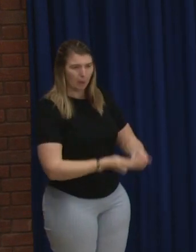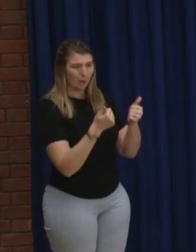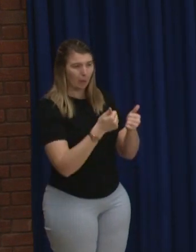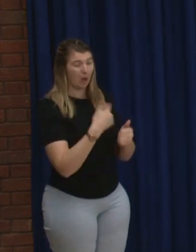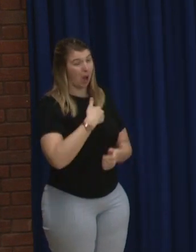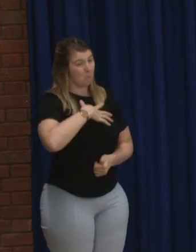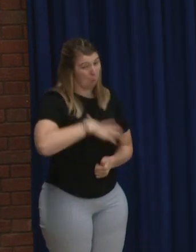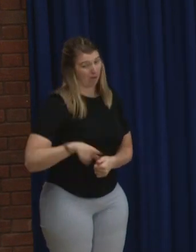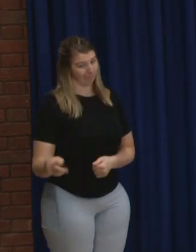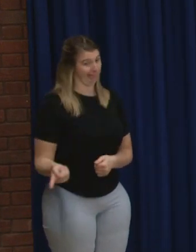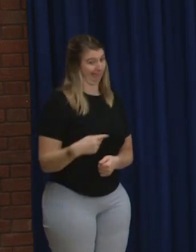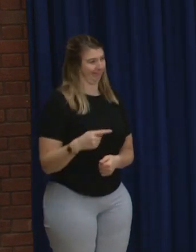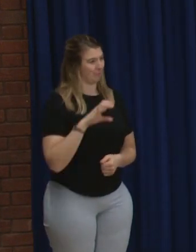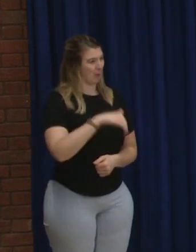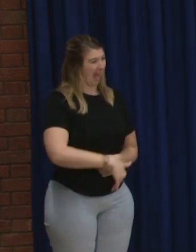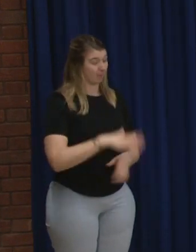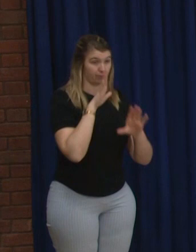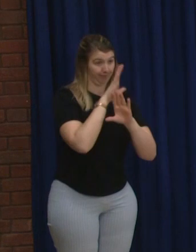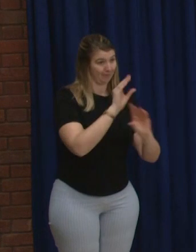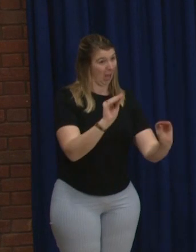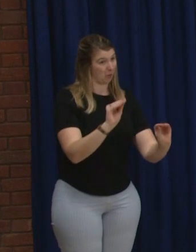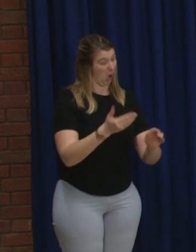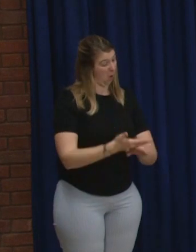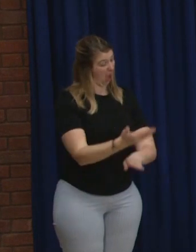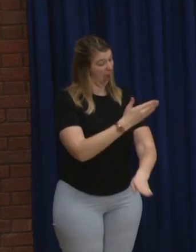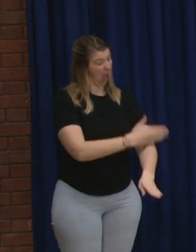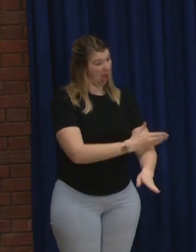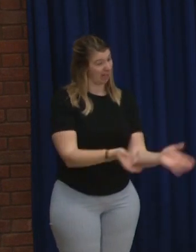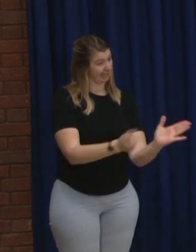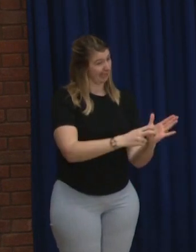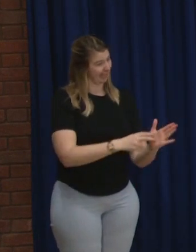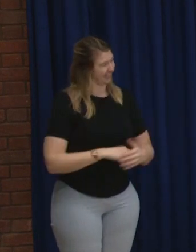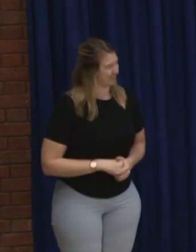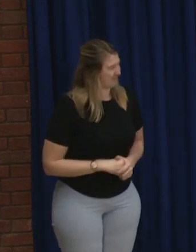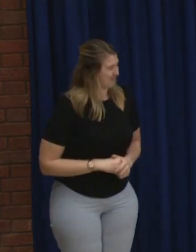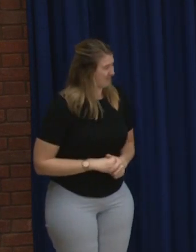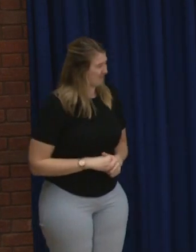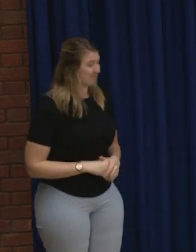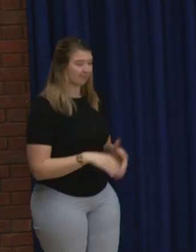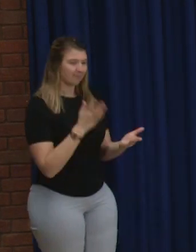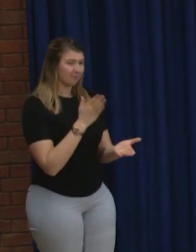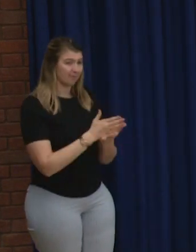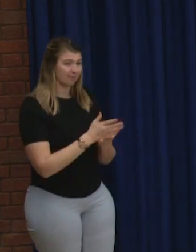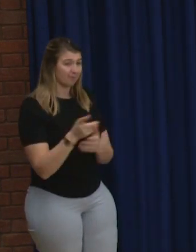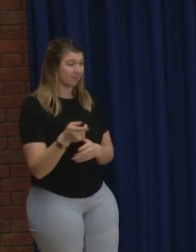now he's getting in and early, but the difference is he would have been excluded from school,